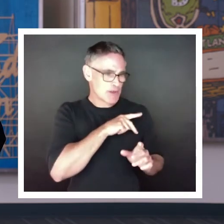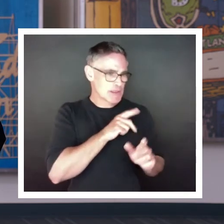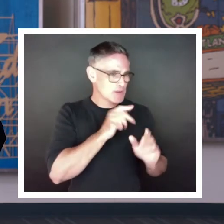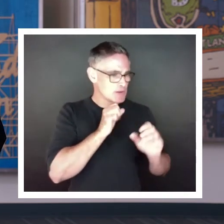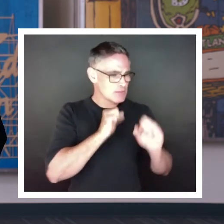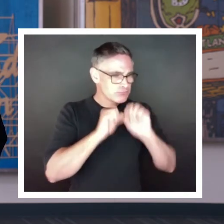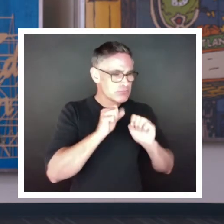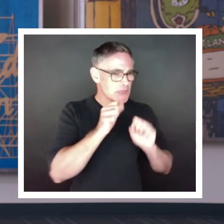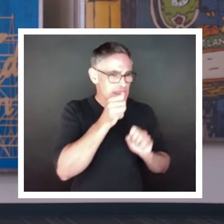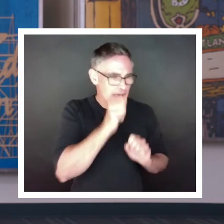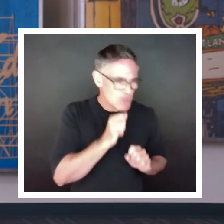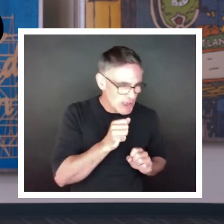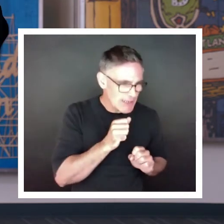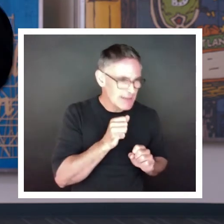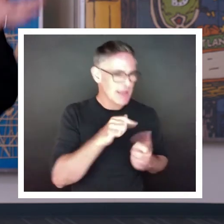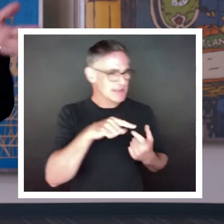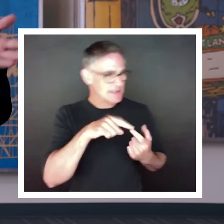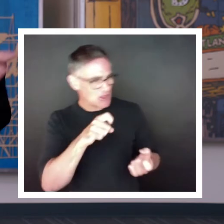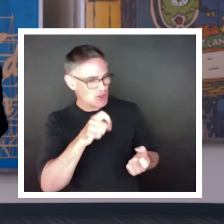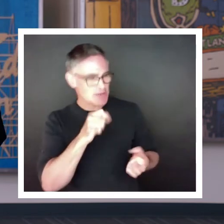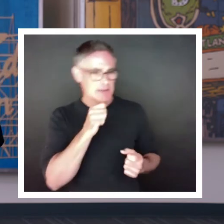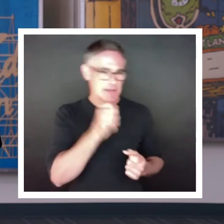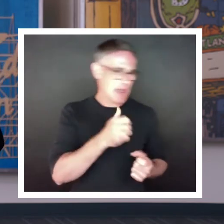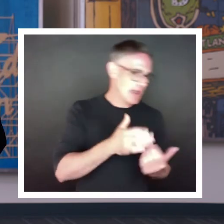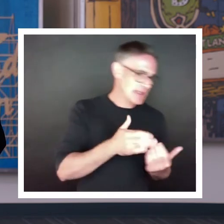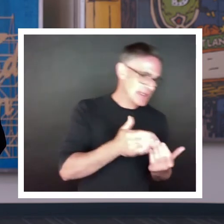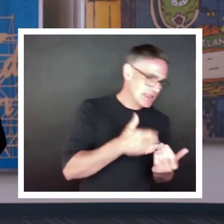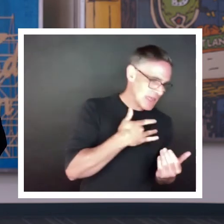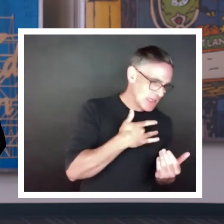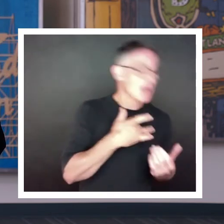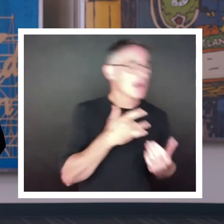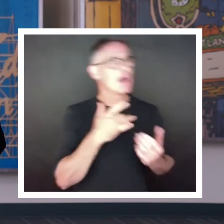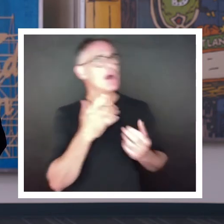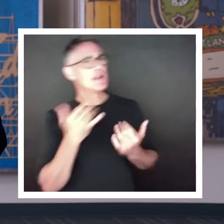Now it's hard to remember all those scenarios that brought these emotions on.